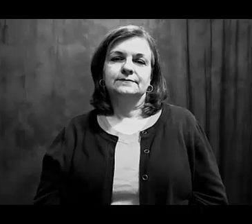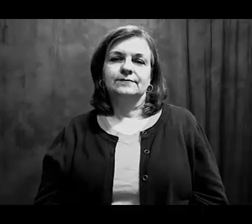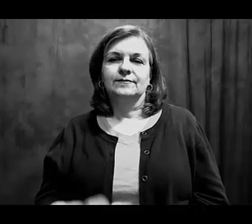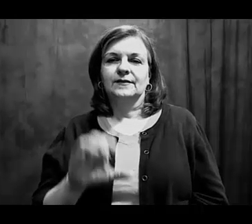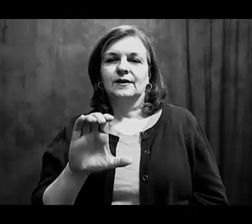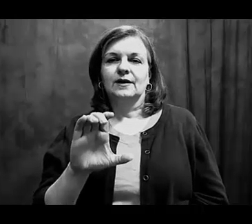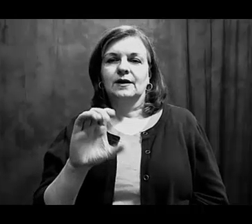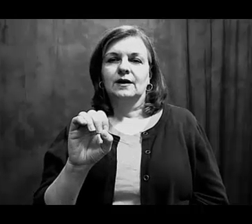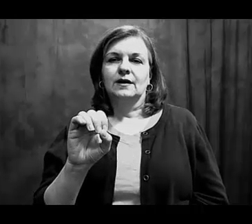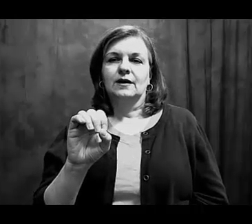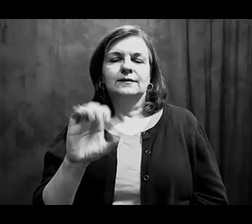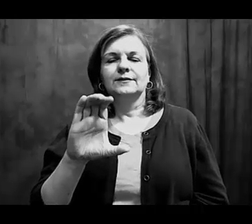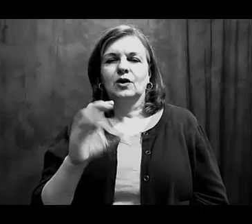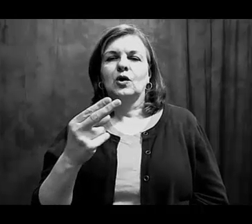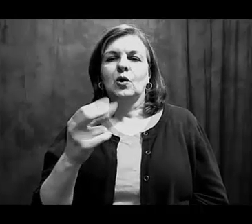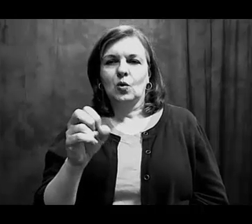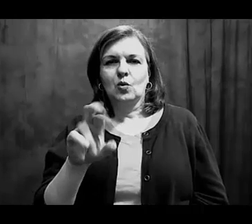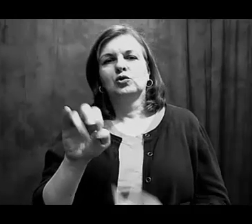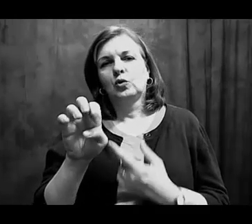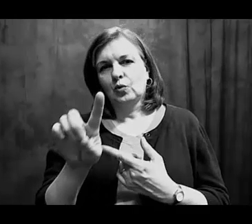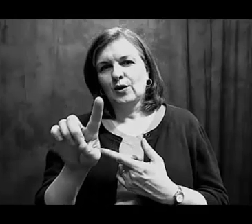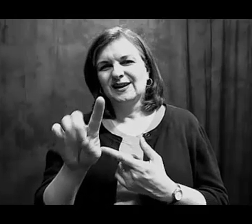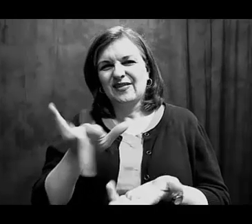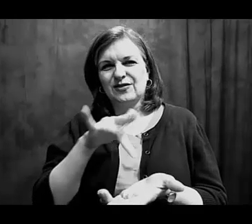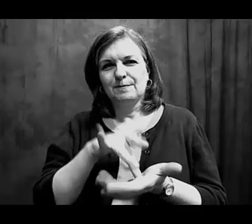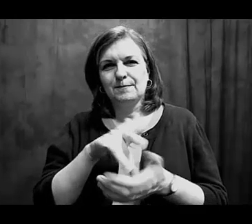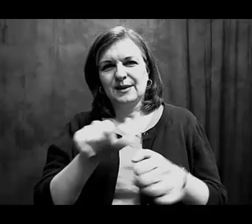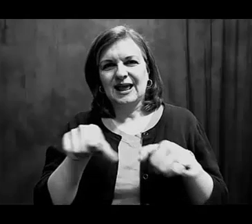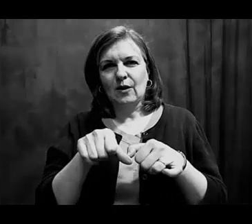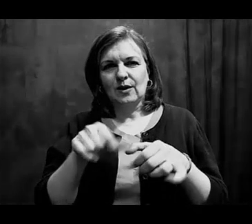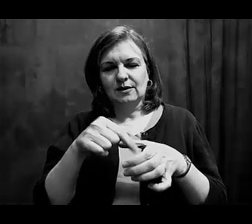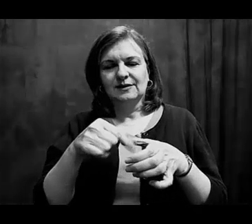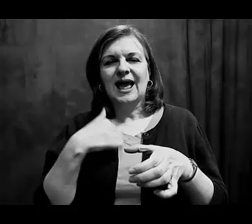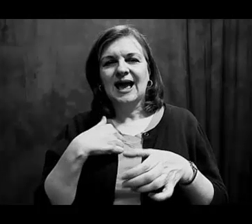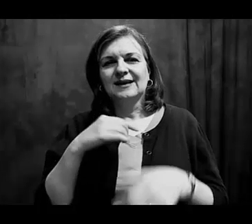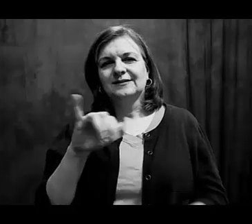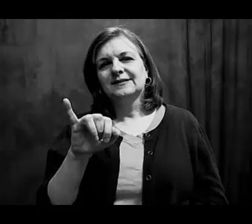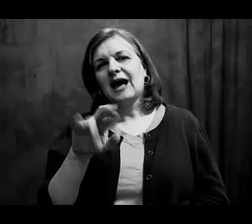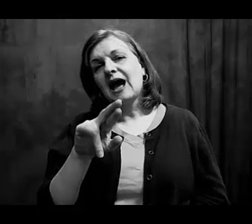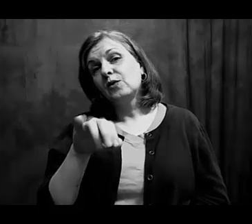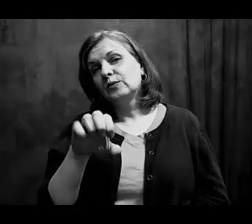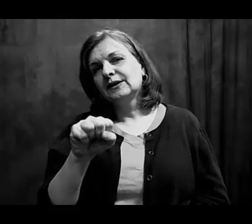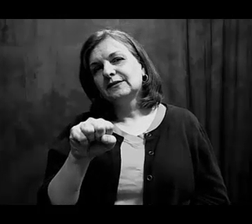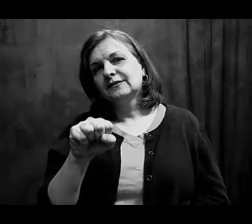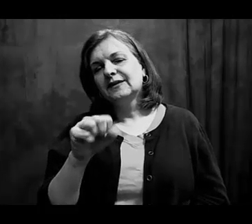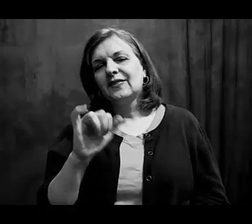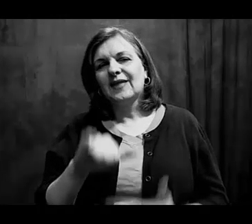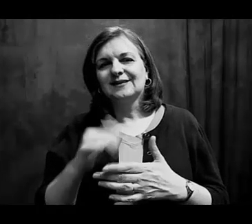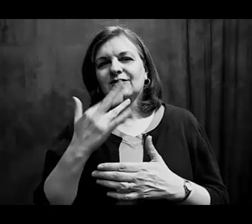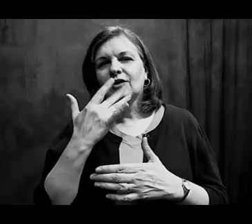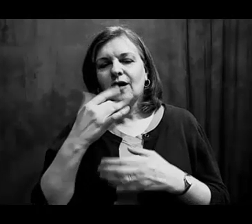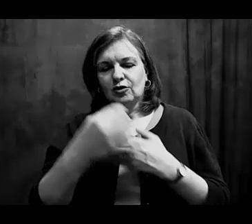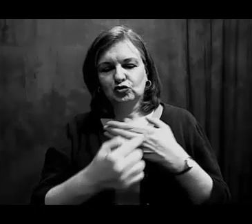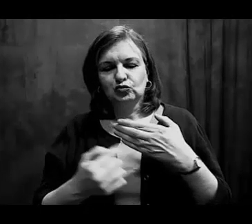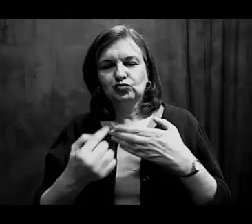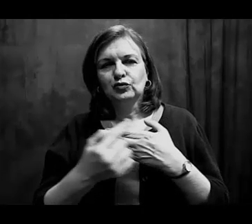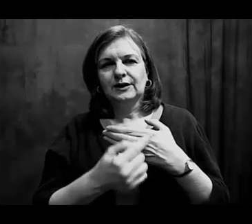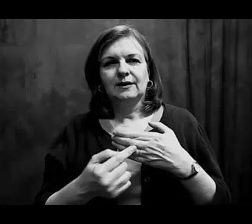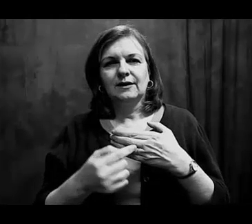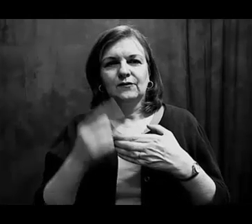the choroid or the middle layer of our eye -- has that iris that we talked about so that's the coloring